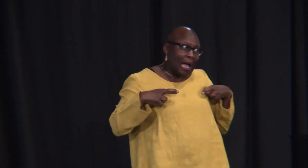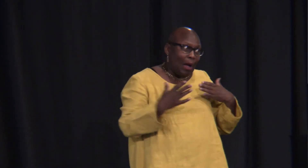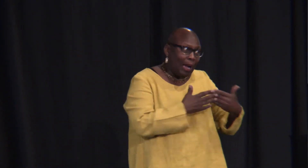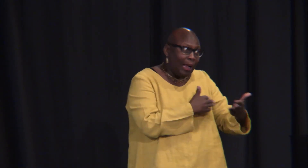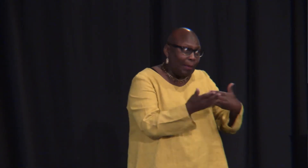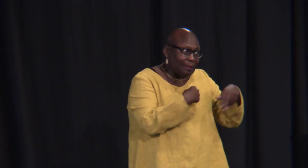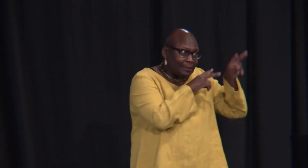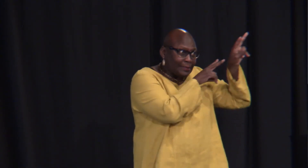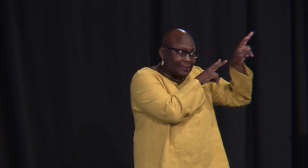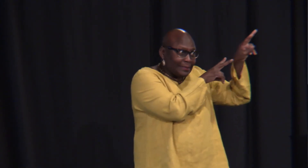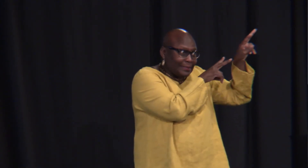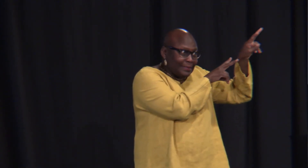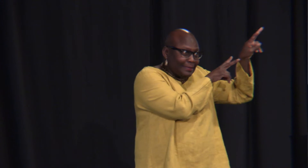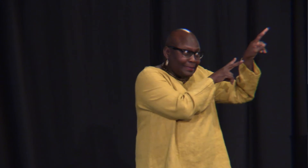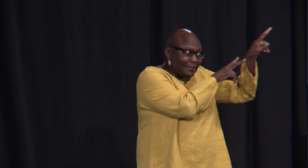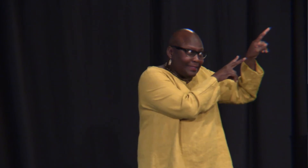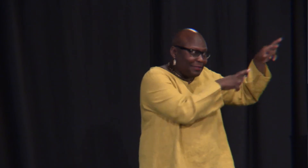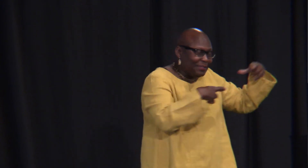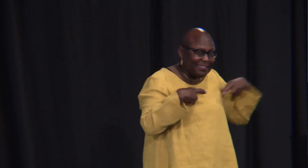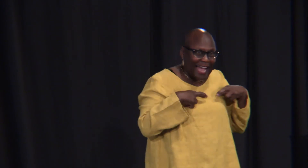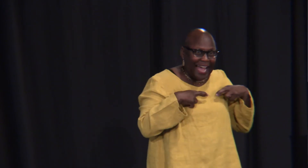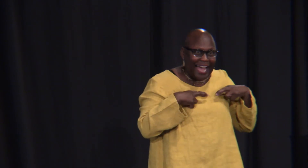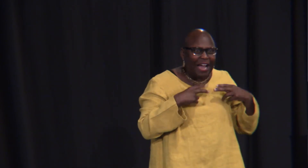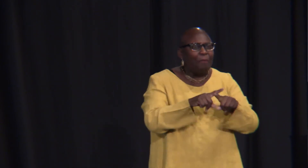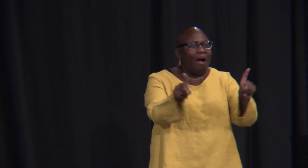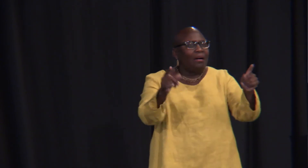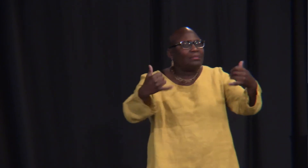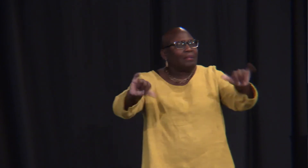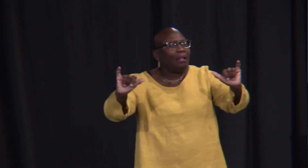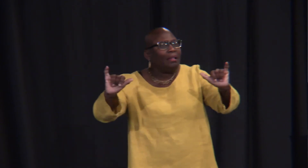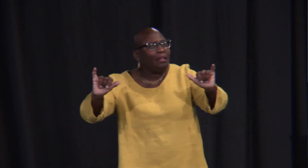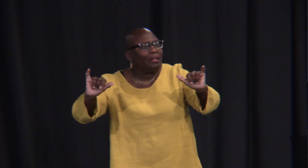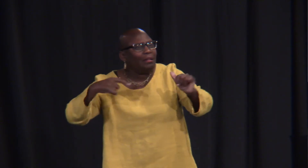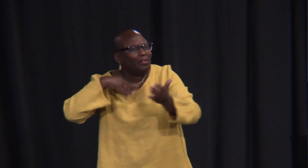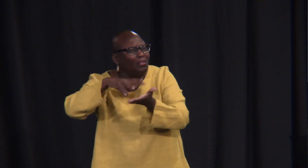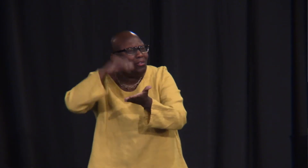None of us will ever stop learning.